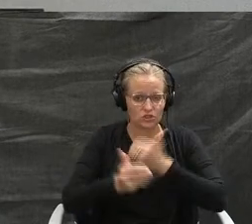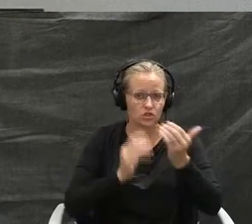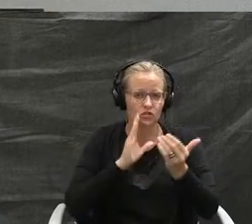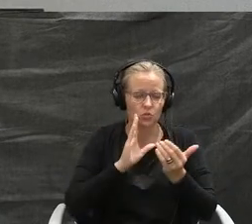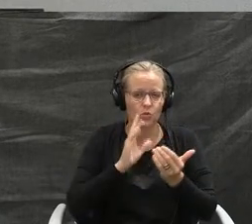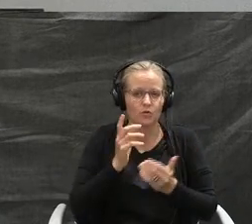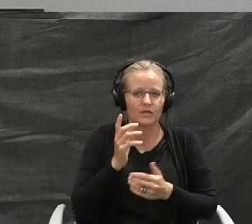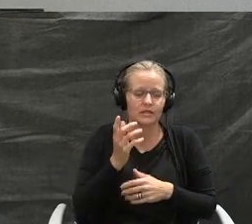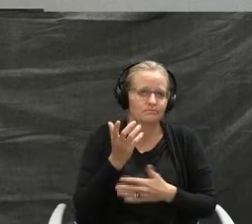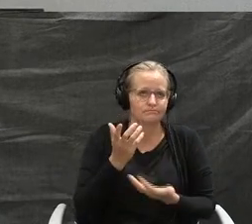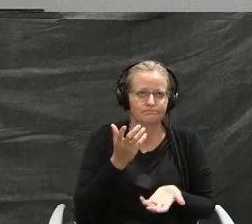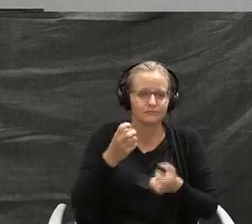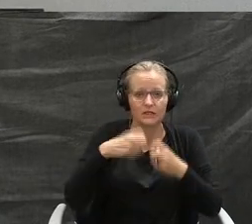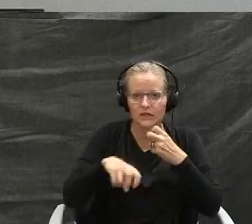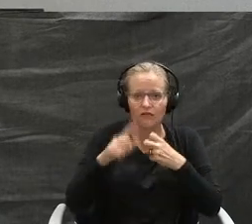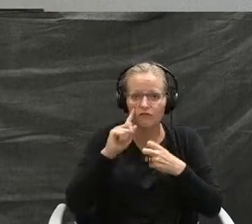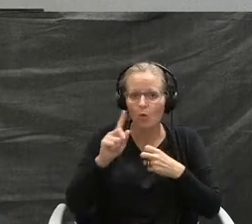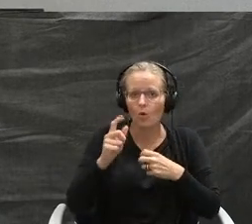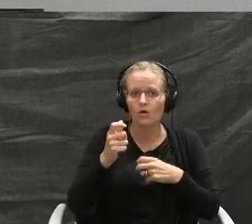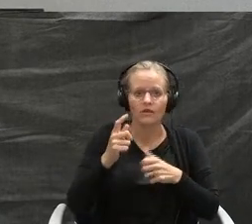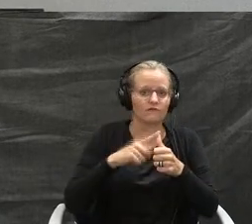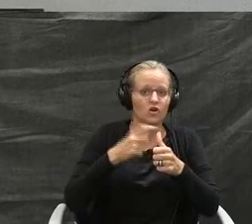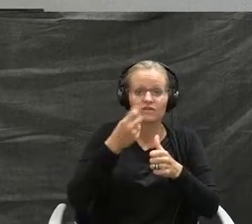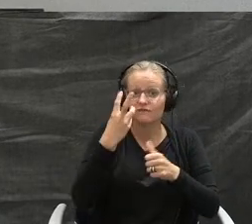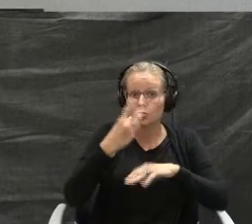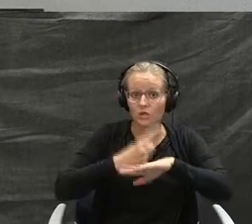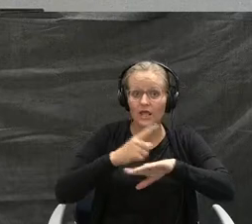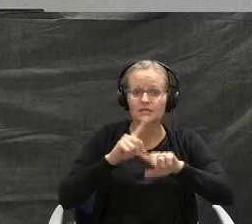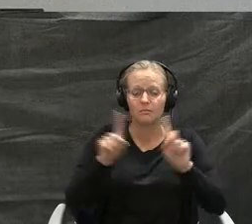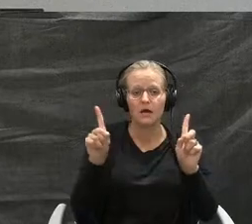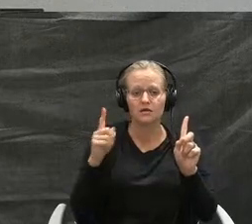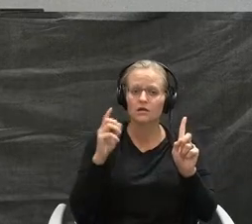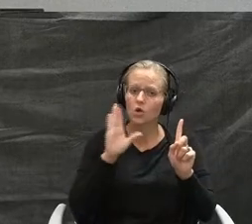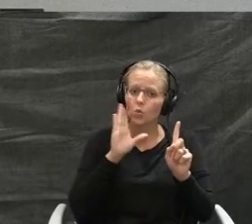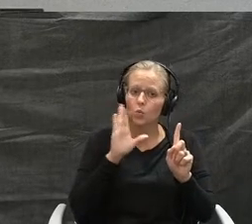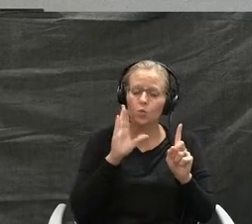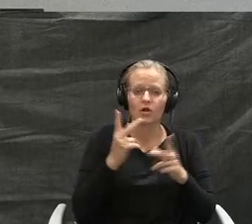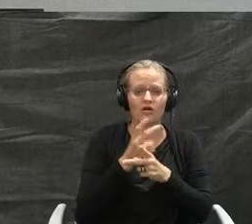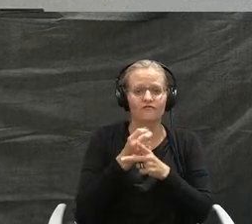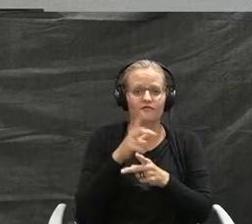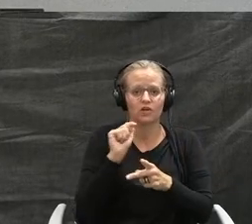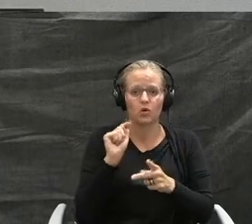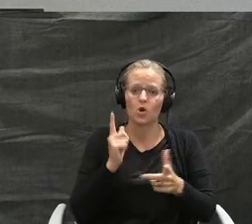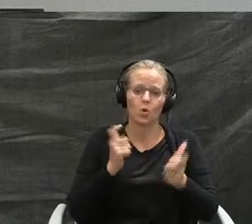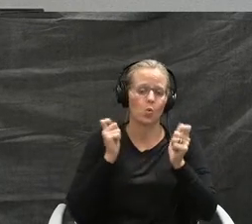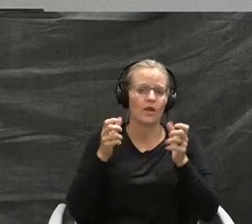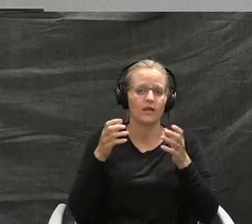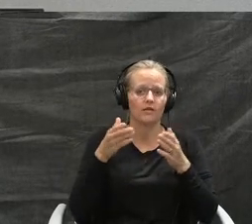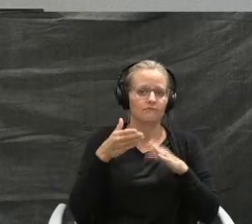know we'll get that temperature taking down quickly. There will probably be a little bit of a